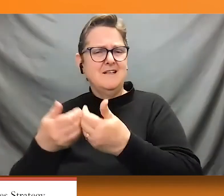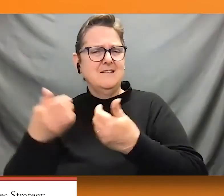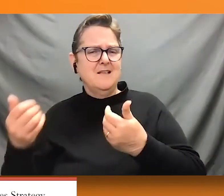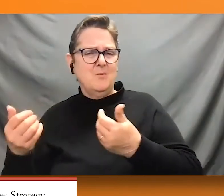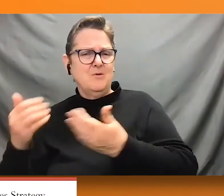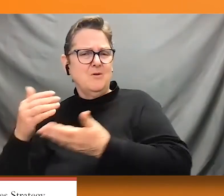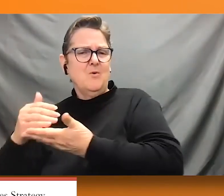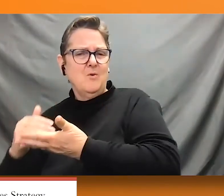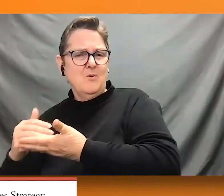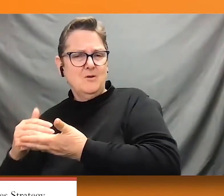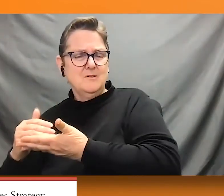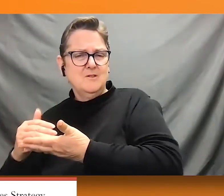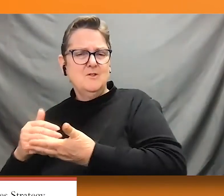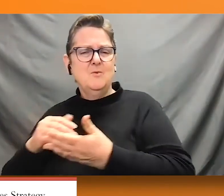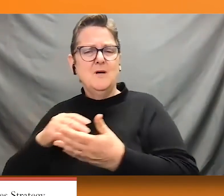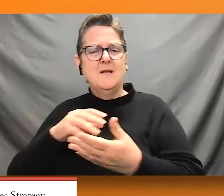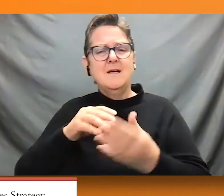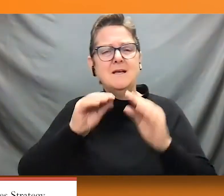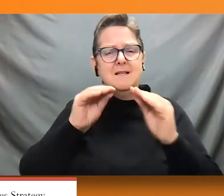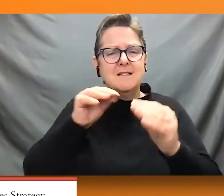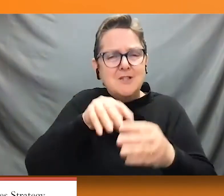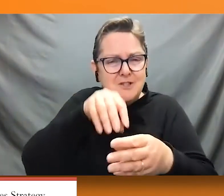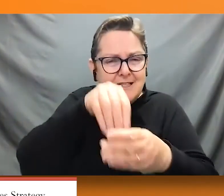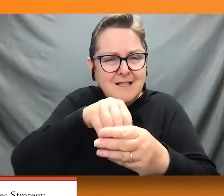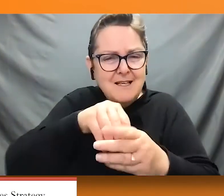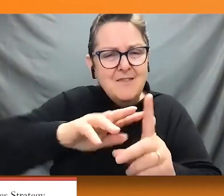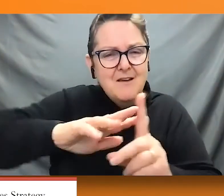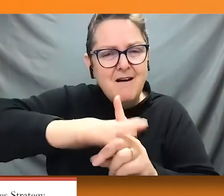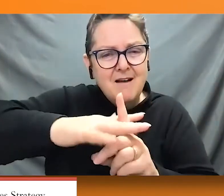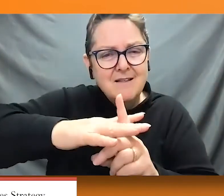I want it to be taught within the context of what's happening in the classroom.